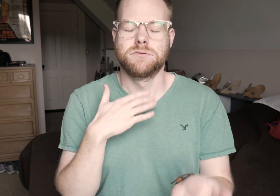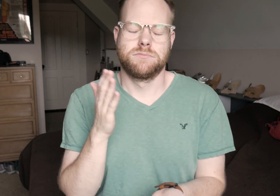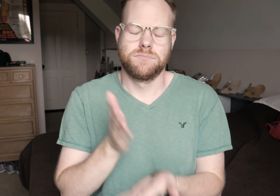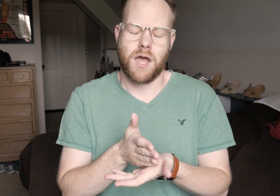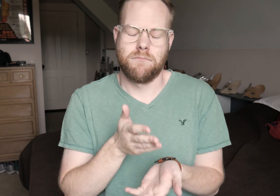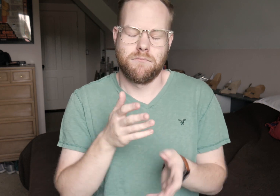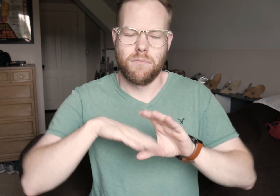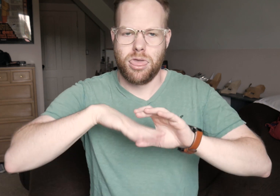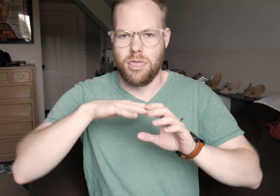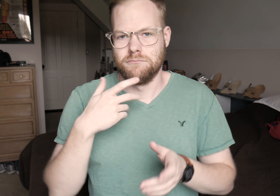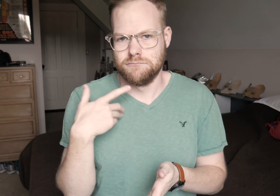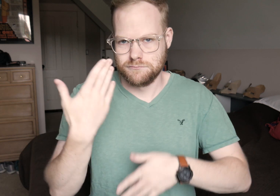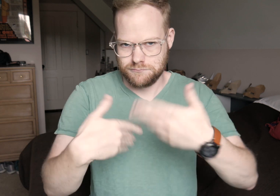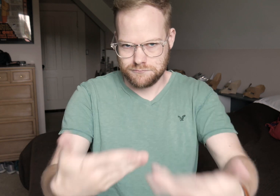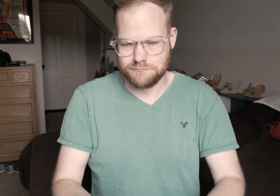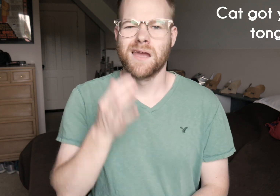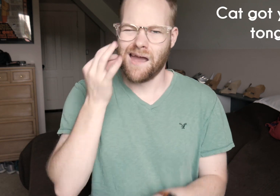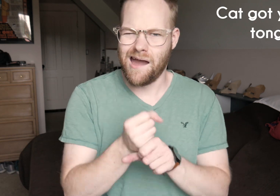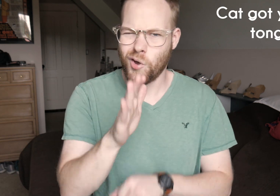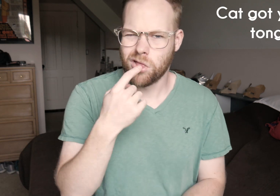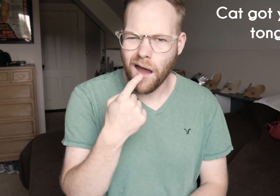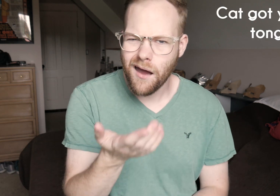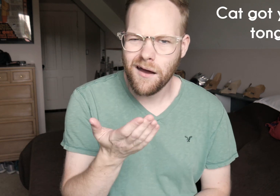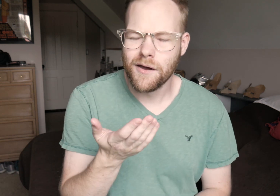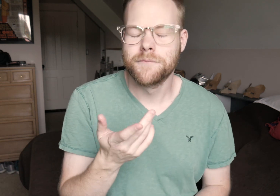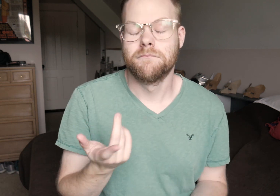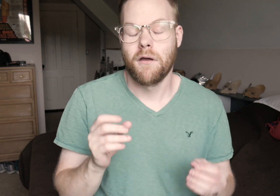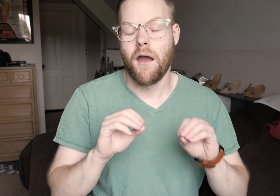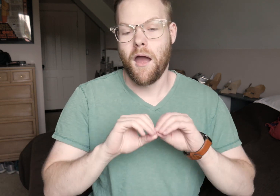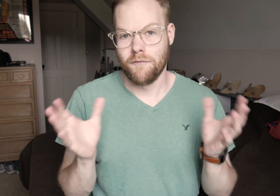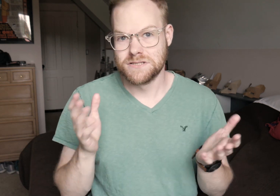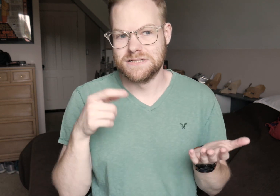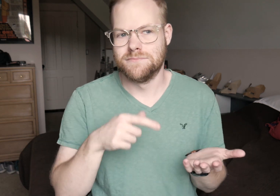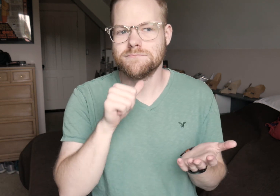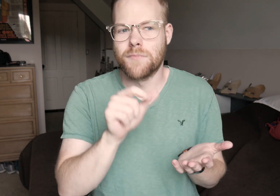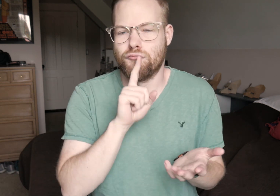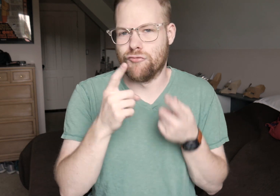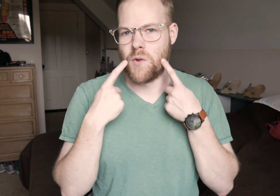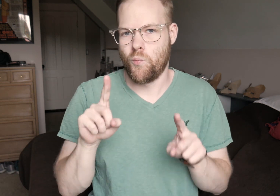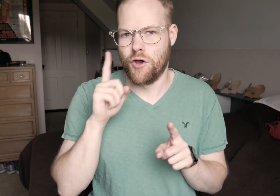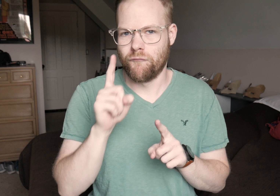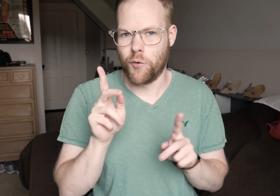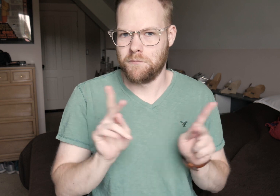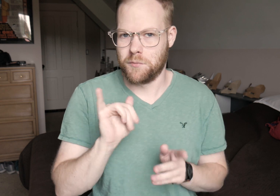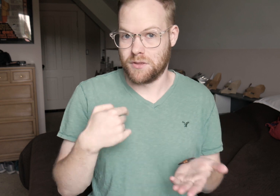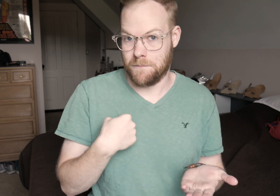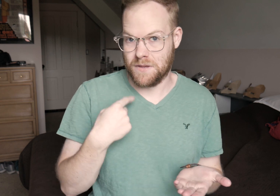I’ll stop talking and get to it. Cat got your tongue? Obviously, this doesn't really work for people like me.